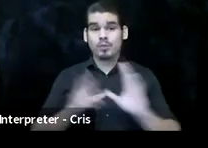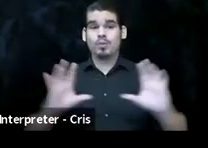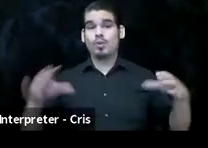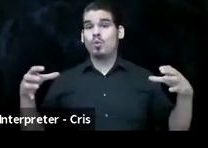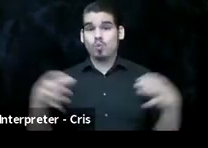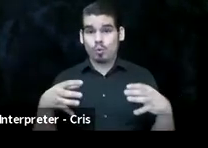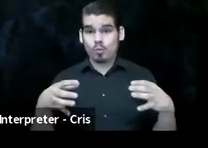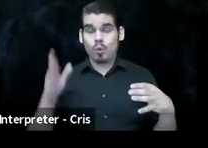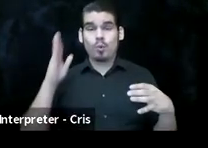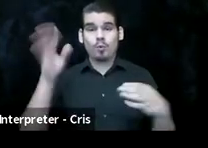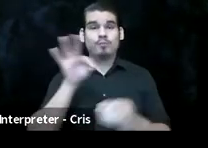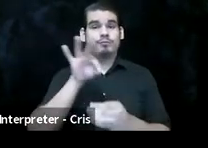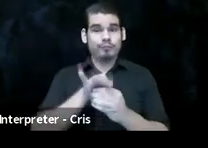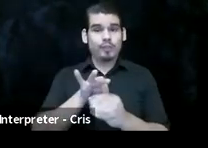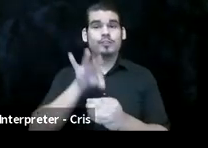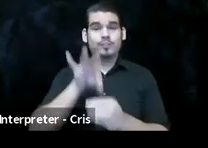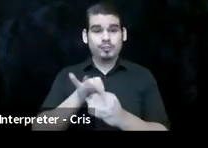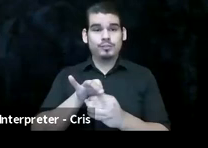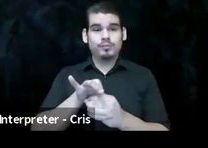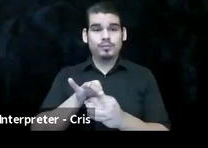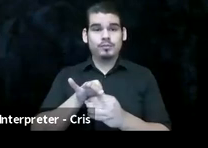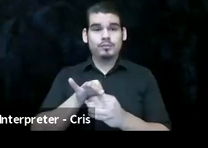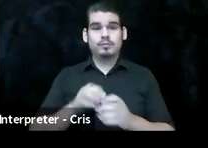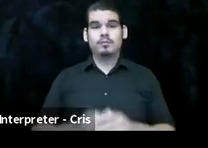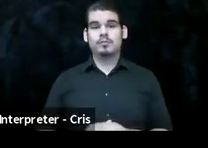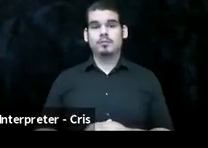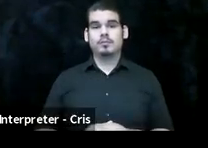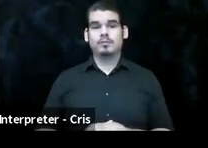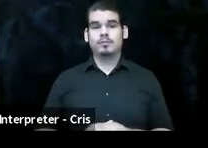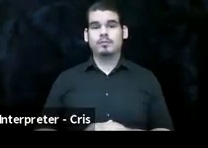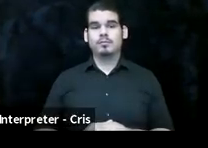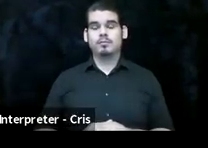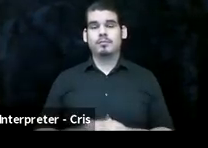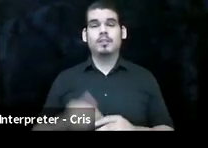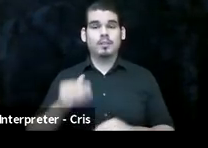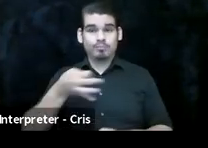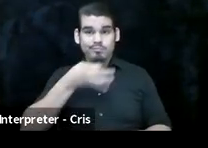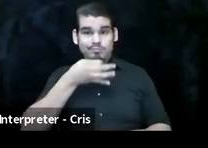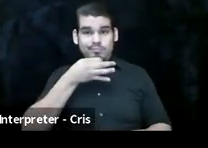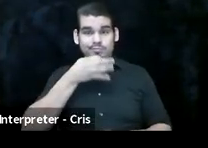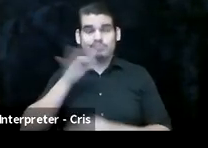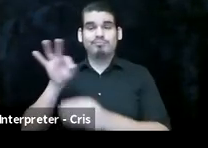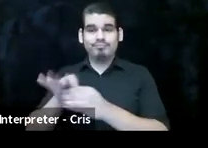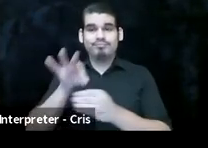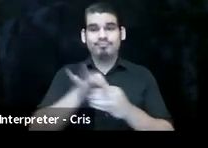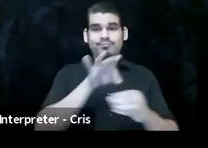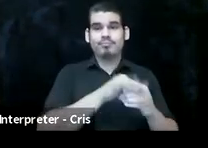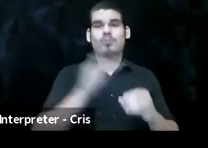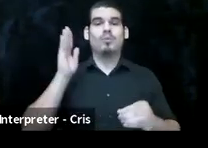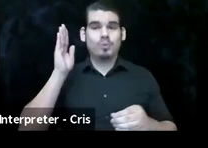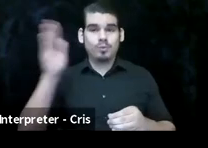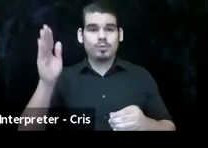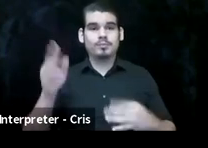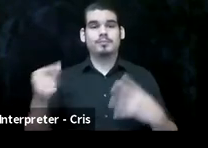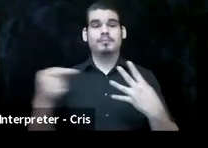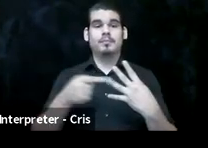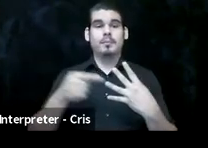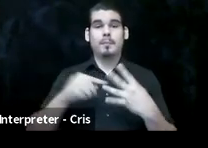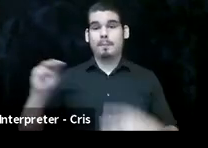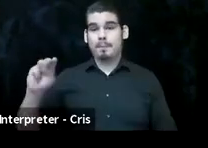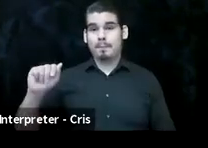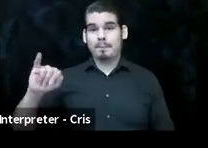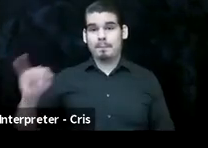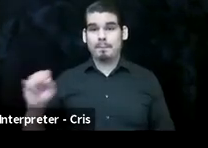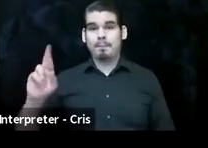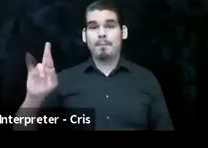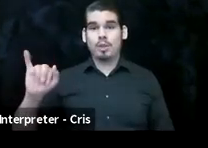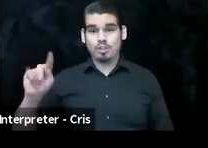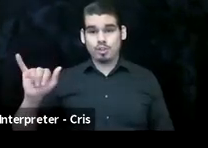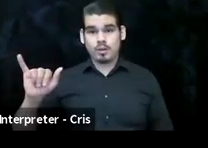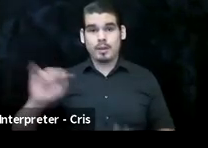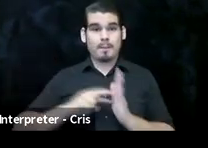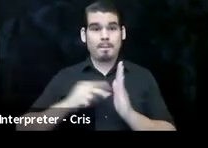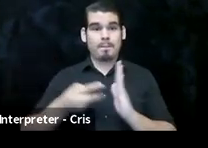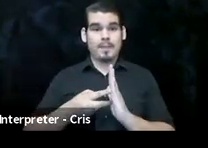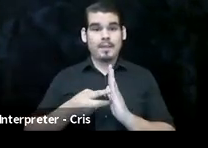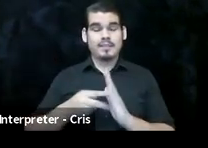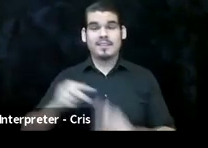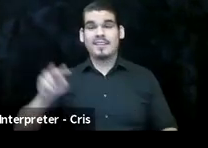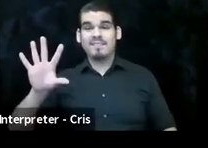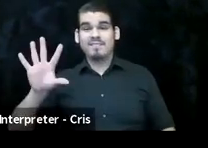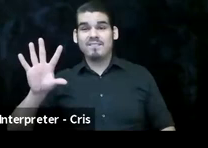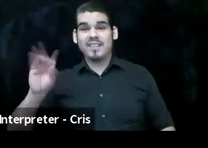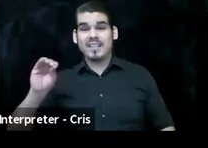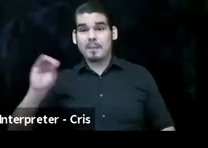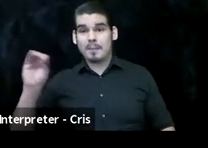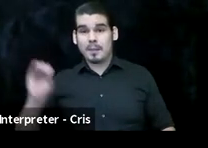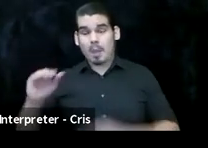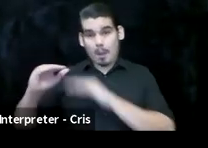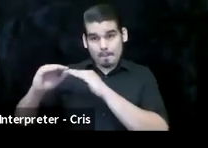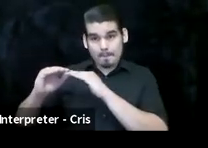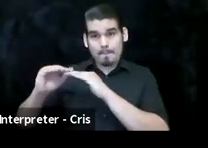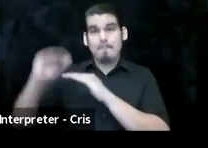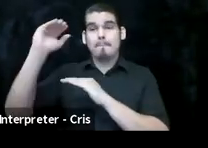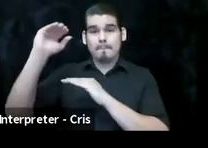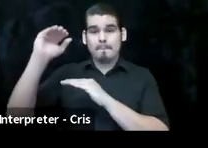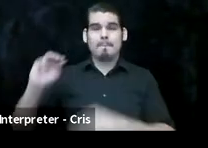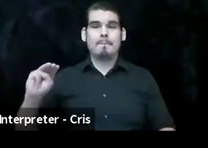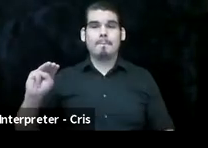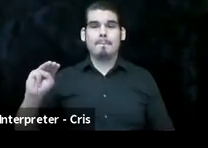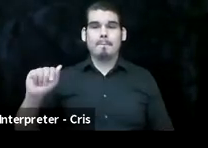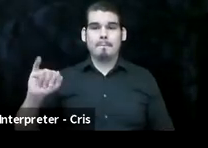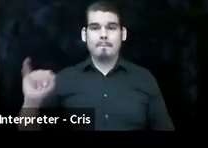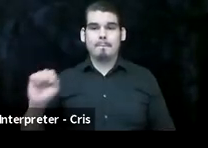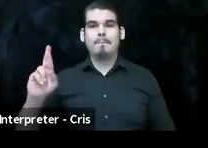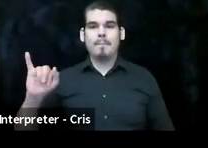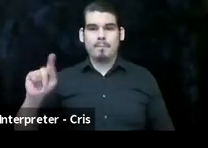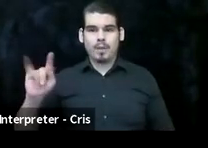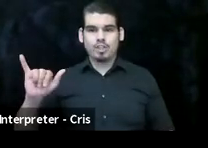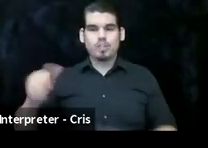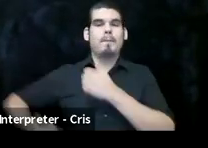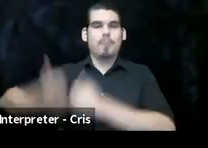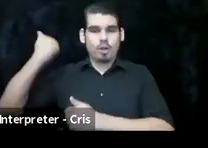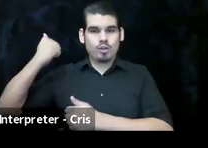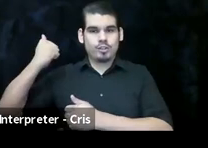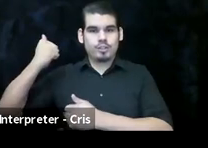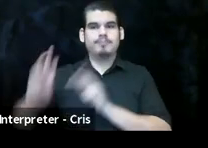Gerardo Chavez, RAD IX: What So what is the motion stating you're going to vote you're going to vote on that what is the majority, more than half of the votes cast so anything anything more than 50% is majority what is a parliamentarian rules on a proper application of.